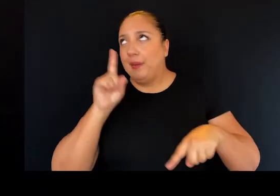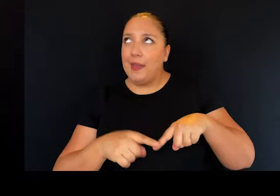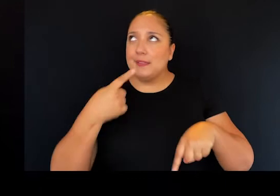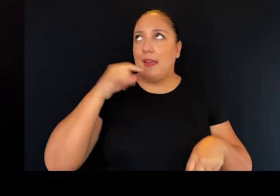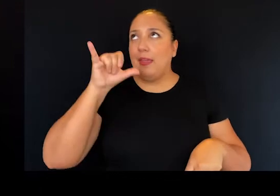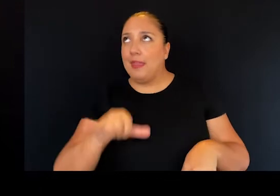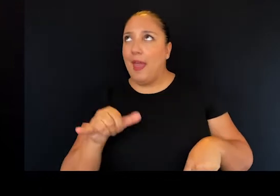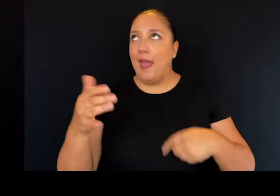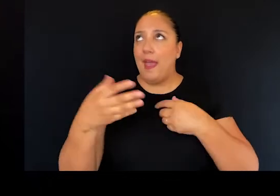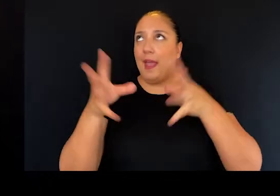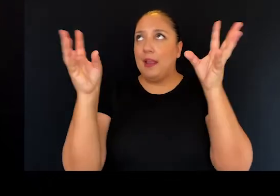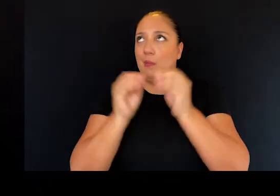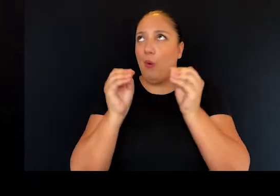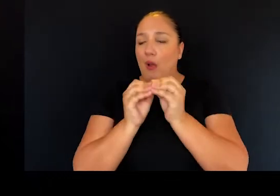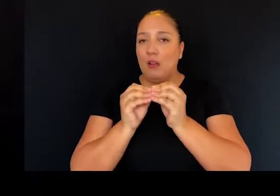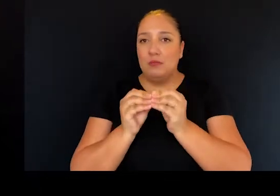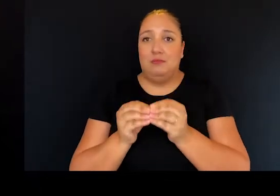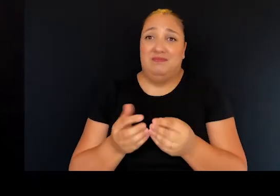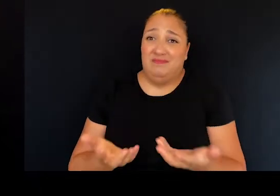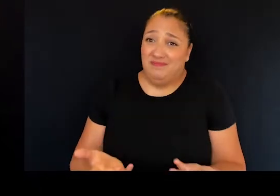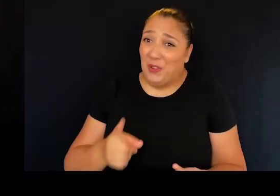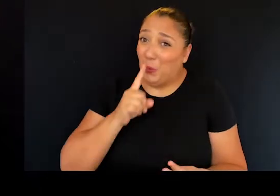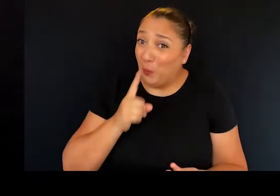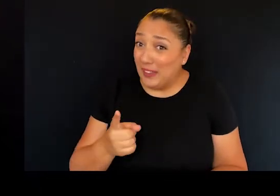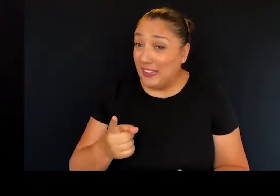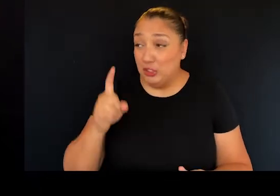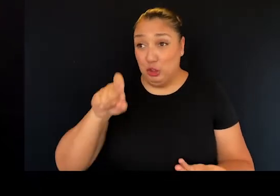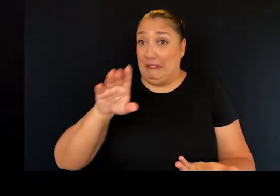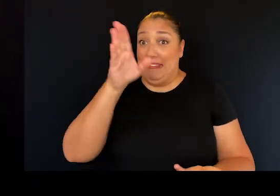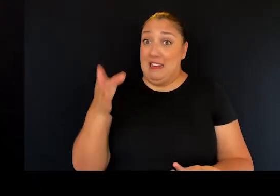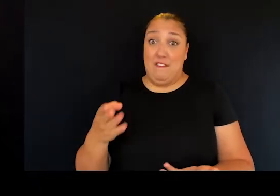and that's-- that is also a conversation that,